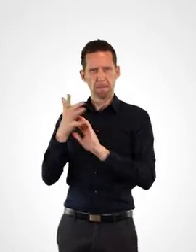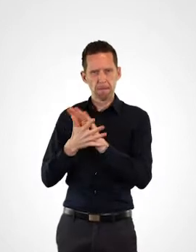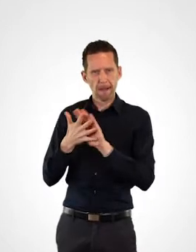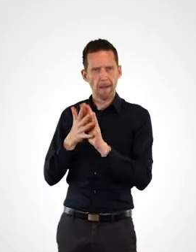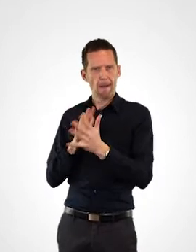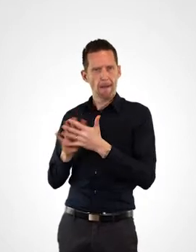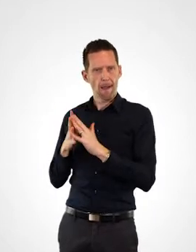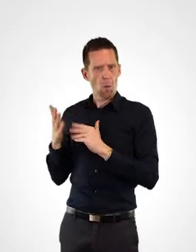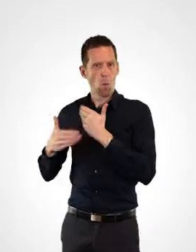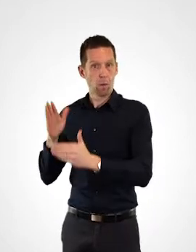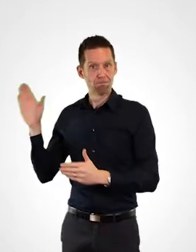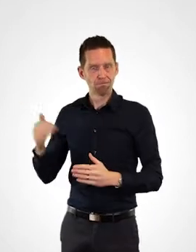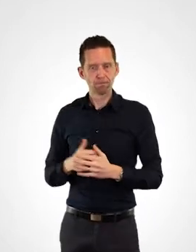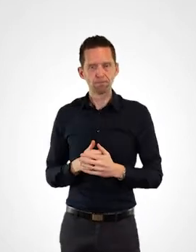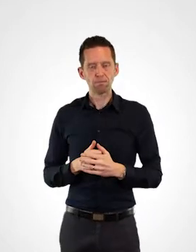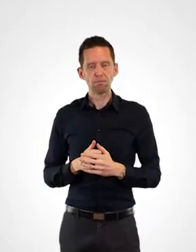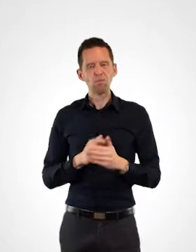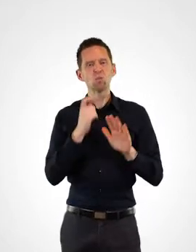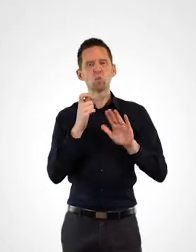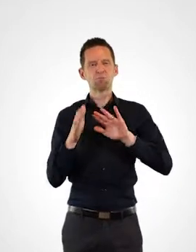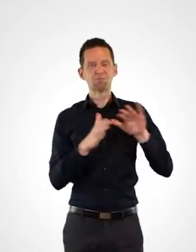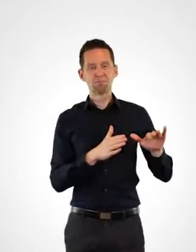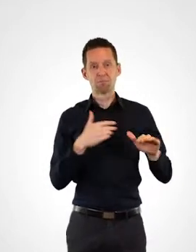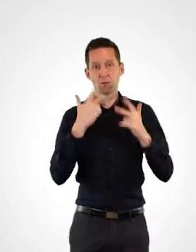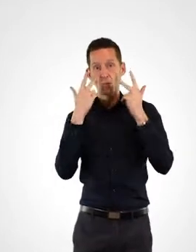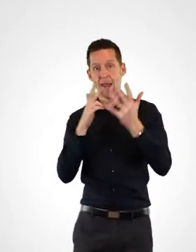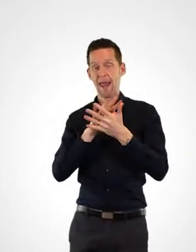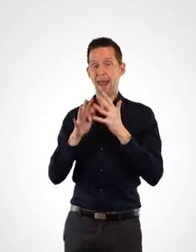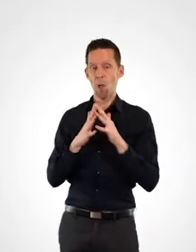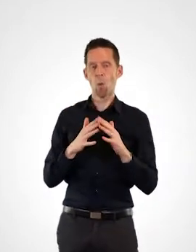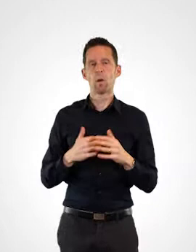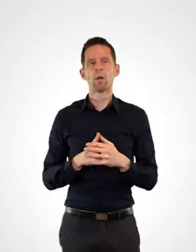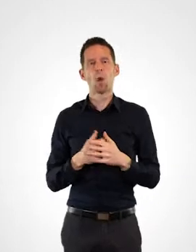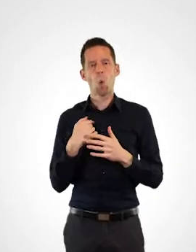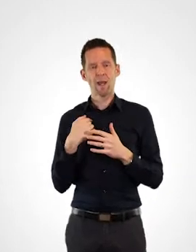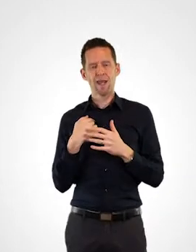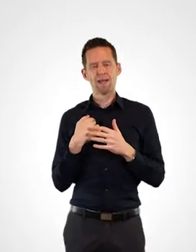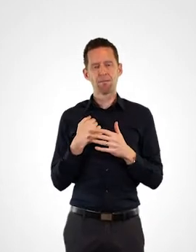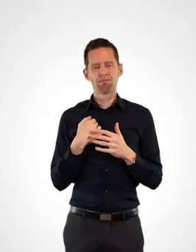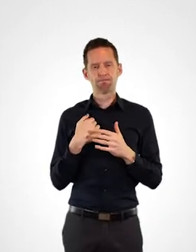and what they mean and how to do them. Before I do that, I want to show you how we divide this -